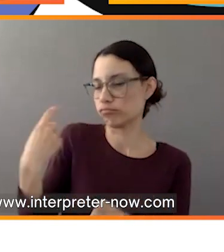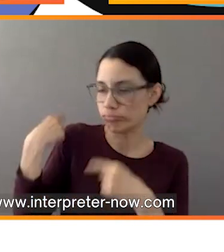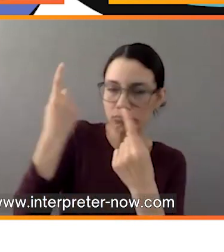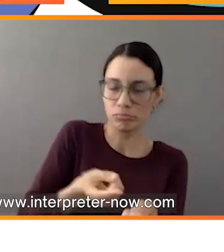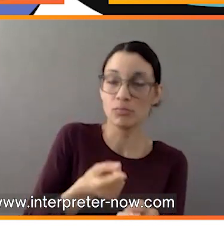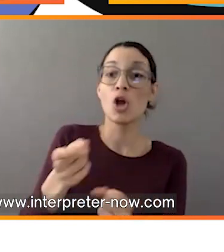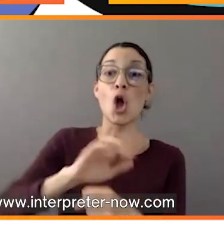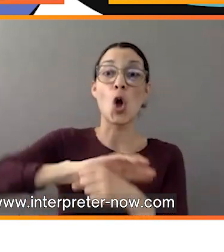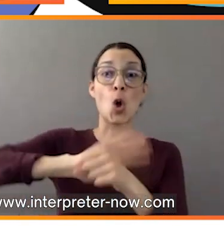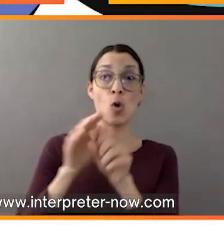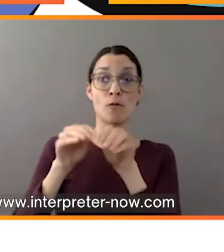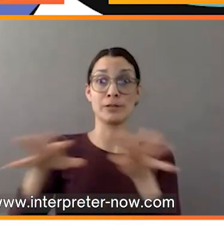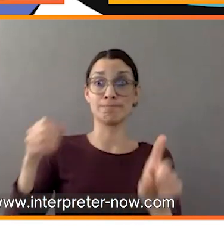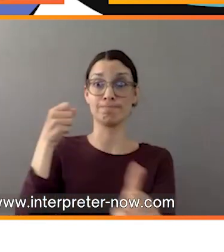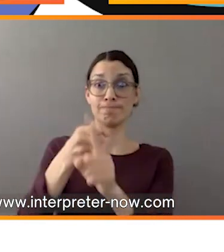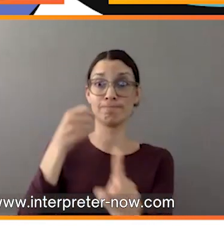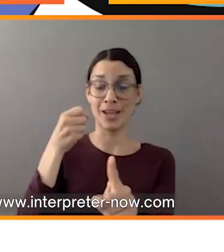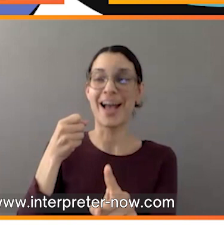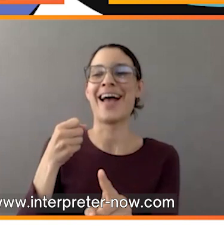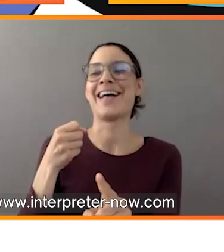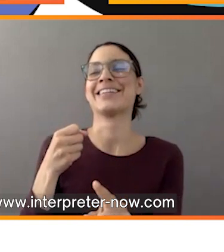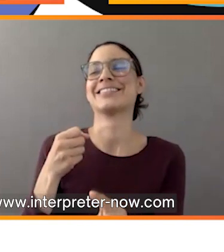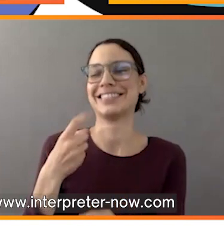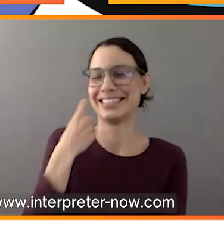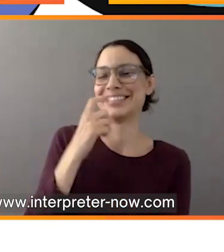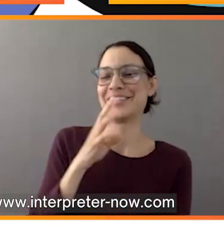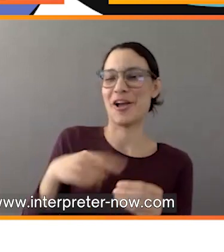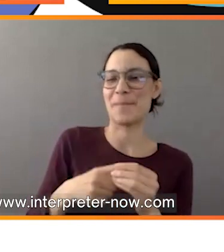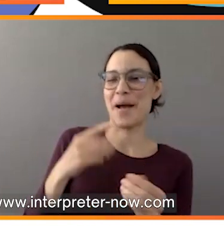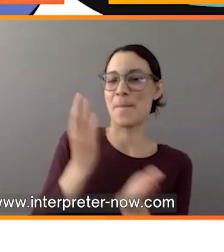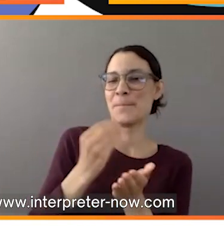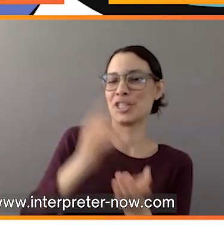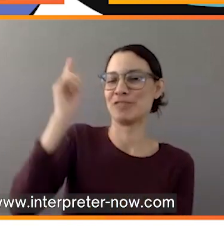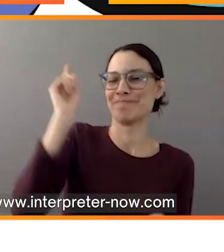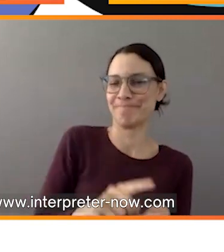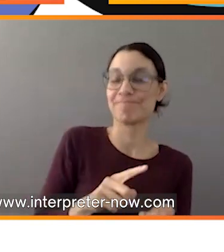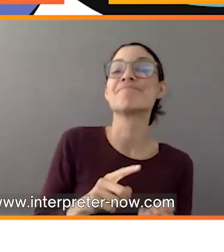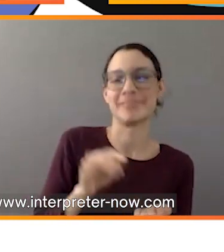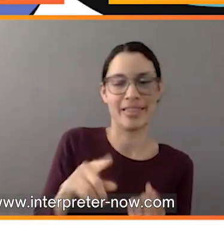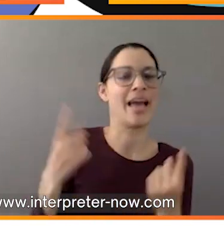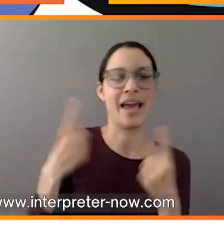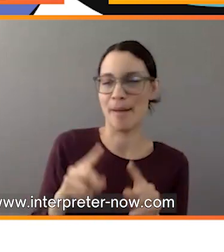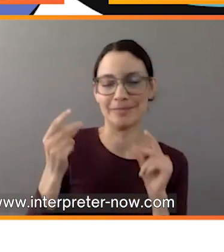speaking of budget contractions, that happened really early during the pandemic.